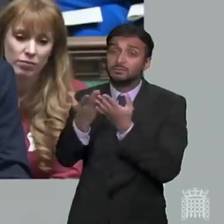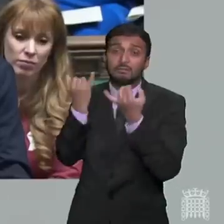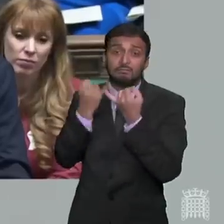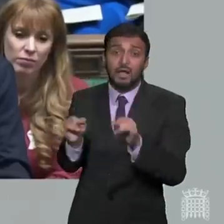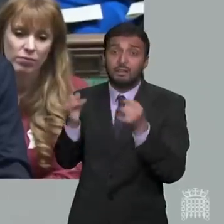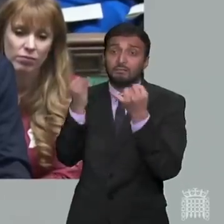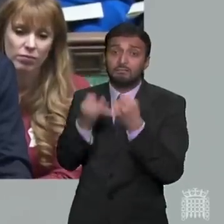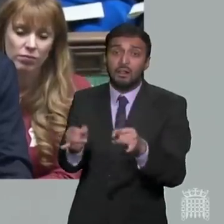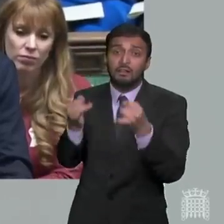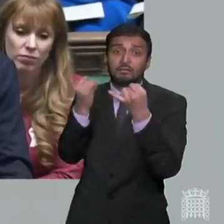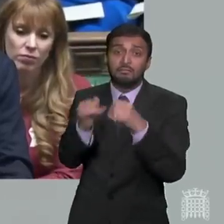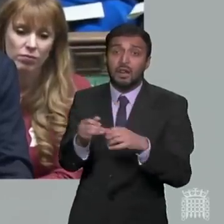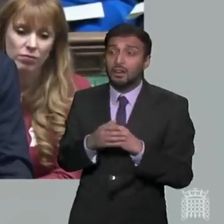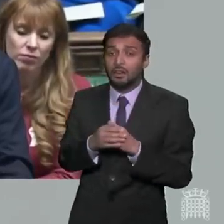decisions he is taking now.